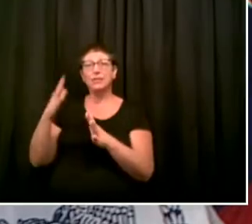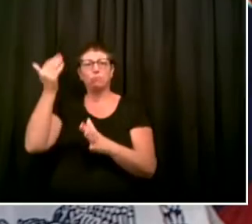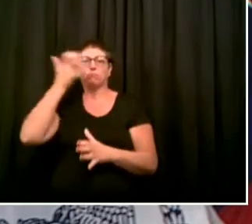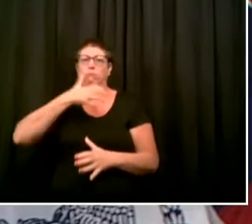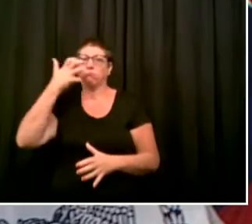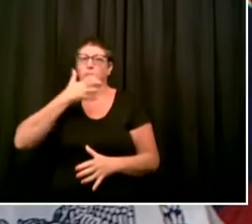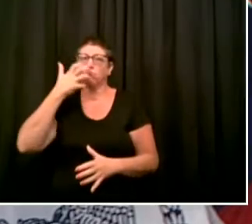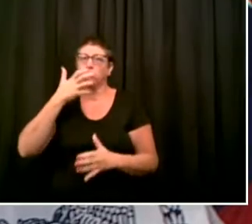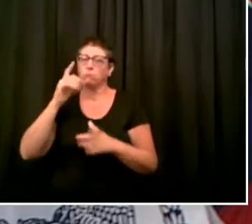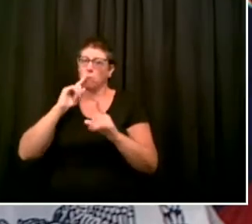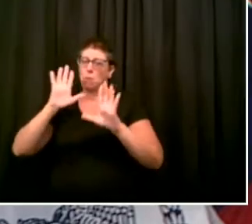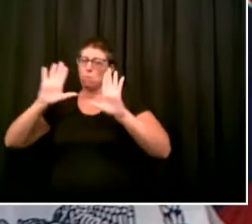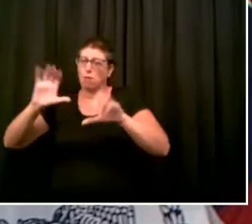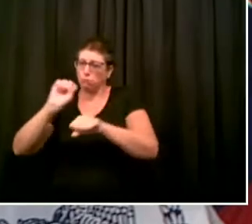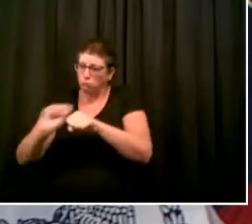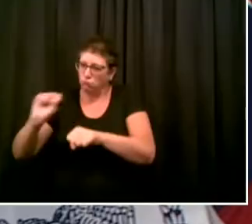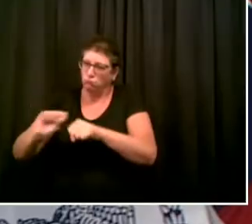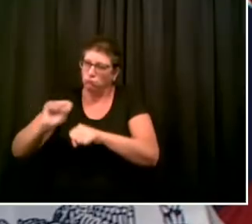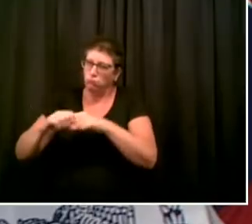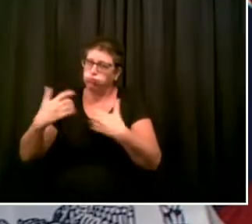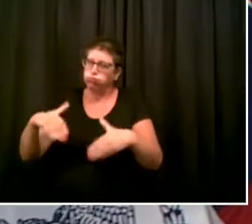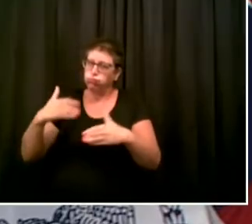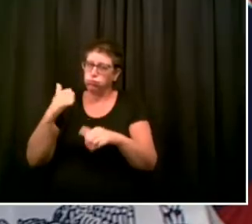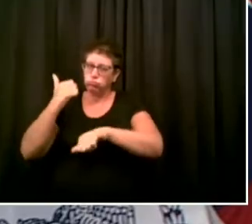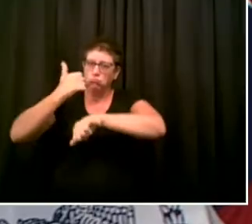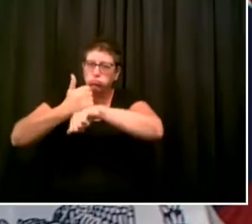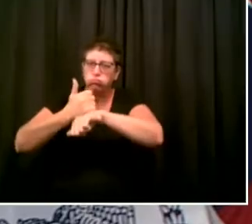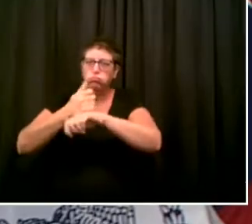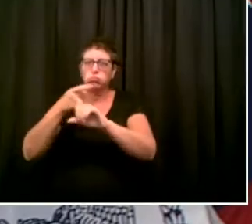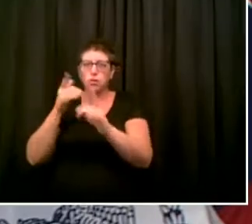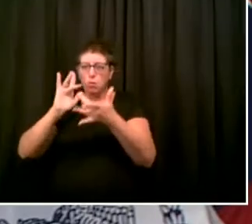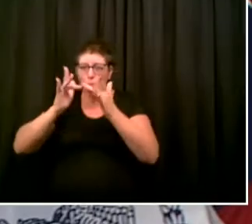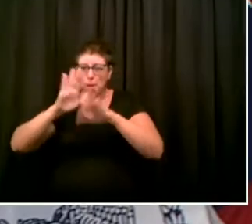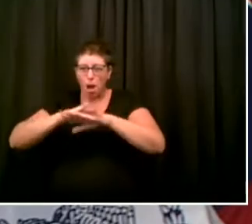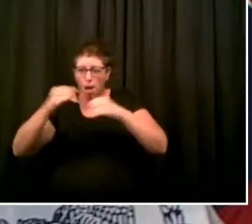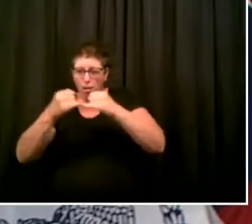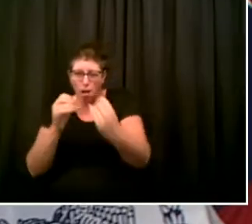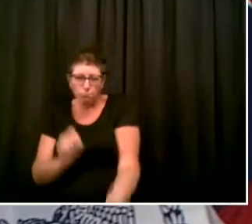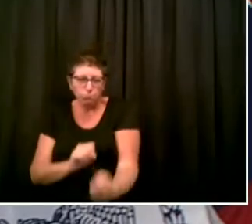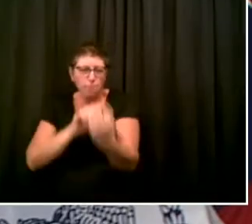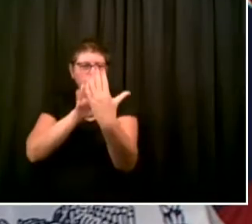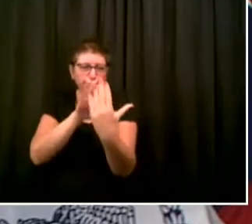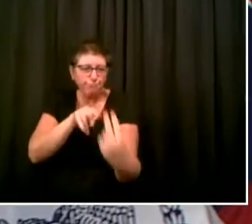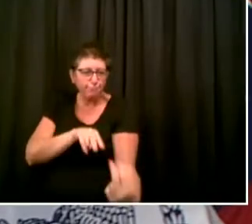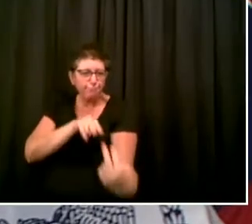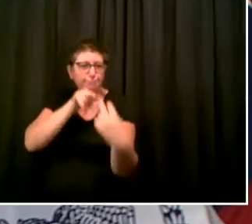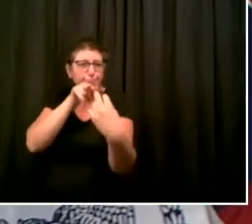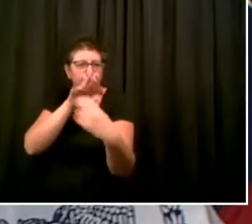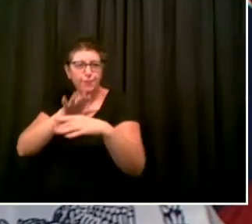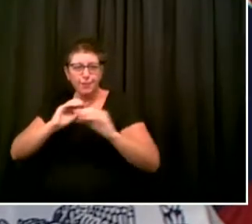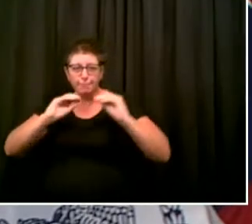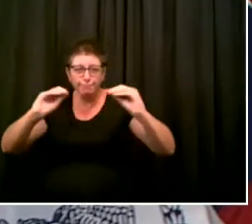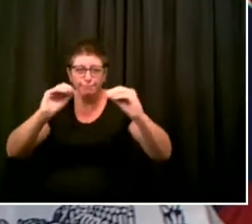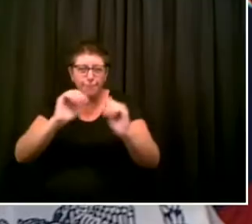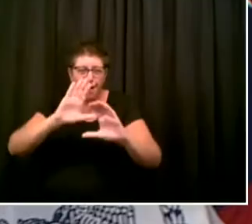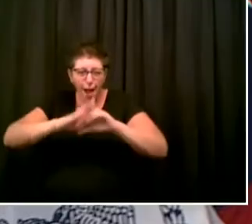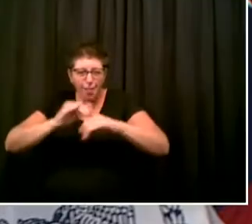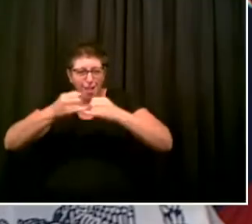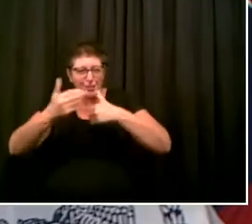TAKE ATTENDANCE MUCH MORE EFFECTIVELY IN THAT SITUATION. I THINK WE SAW A MIXED BAG IN THE SPRING. SOME REALLY EXTRAORDINARY WORK WIRE EDUCATORS UNDER INCREDIBLY TOUGH CIRCUMSTANCES, THEY PUT